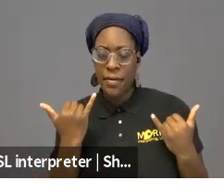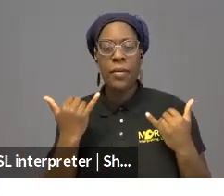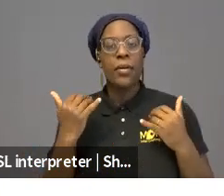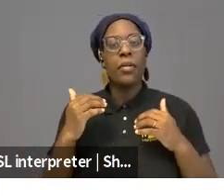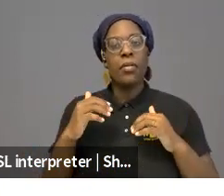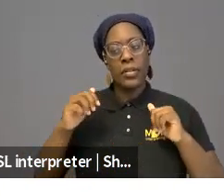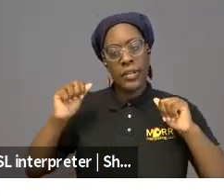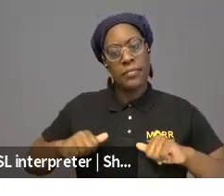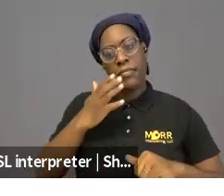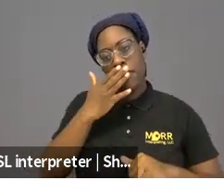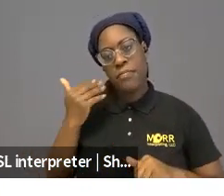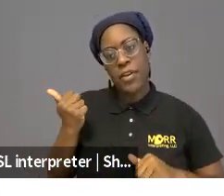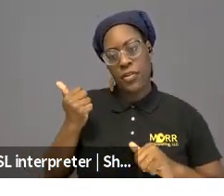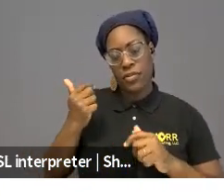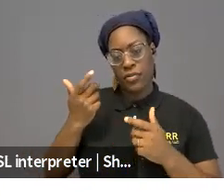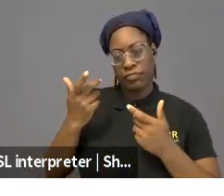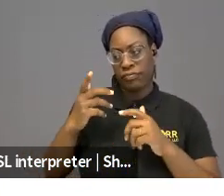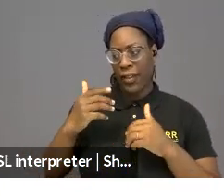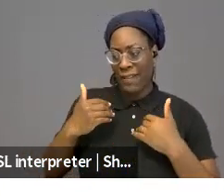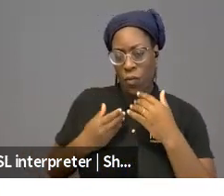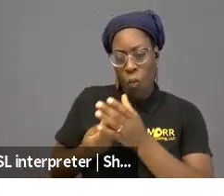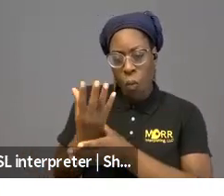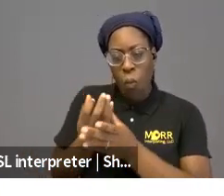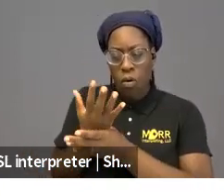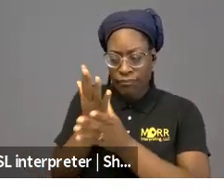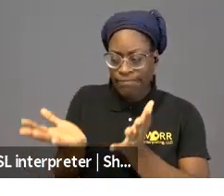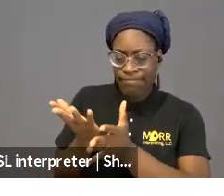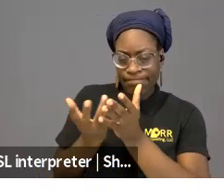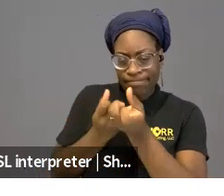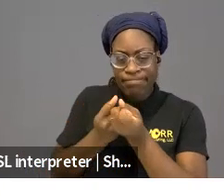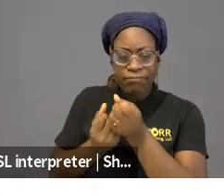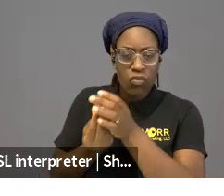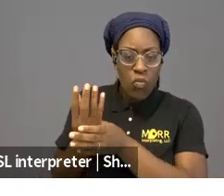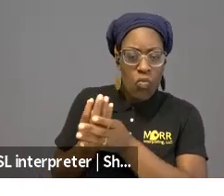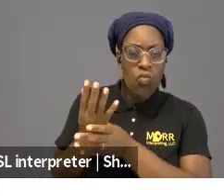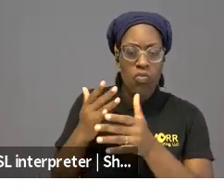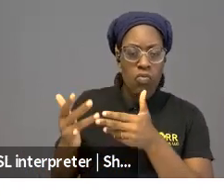center. A couple years ago, my department hired an Associate Chair of the department who oversees